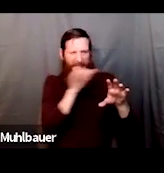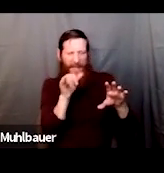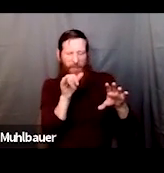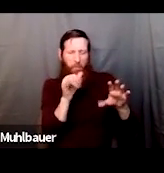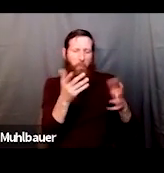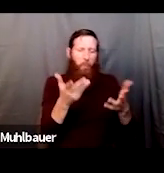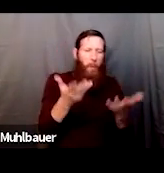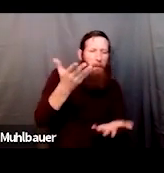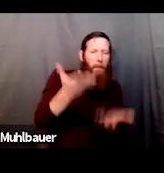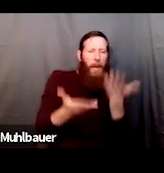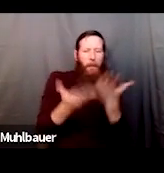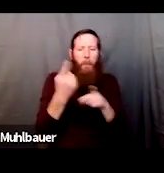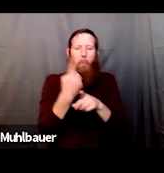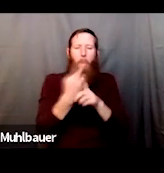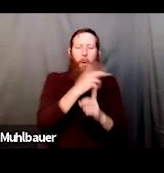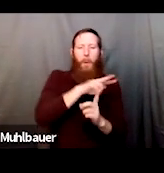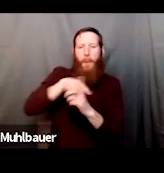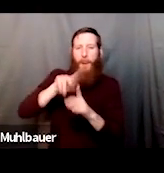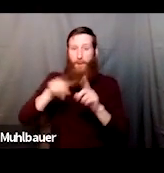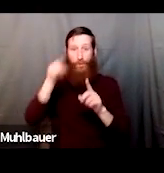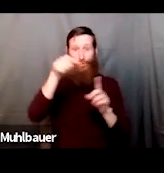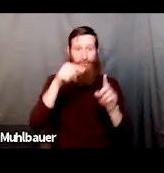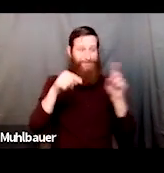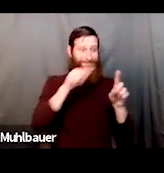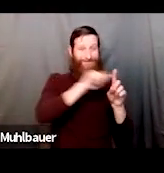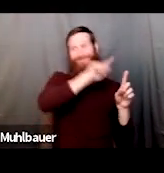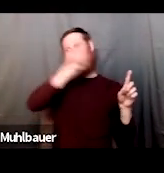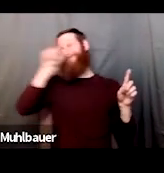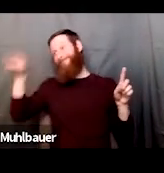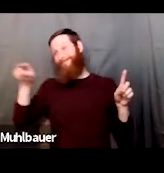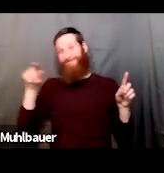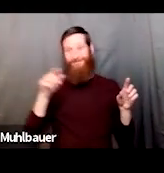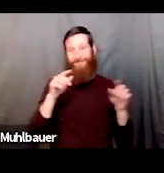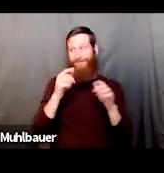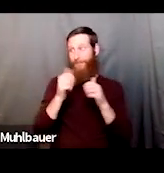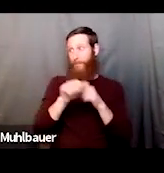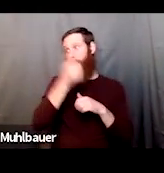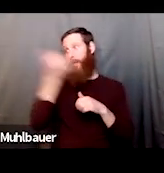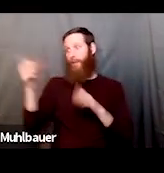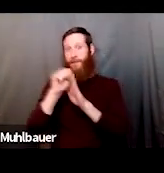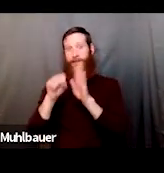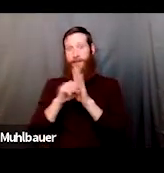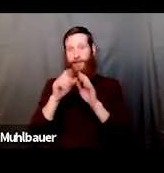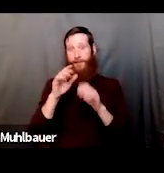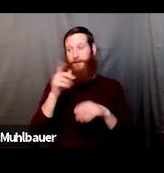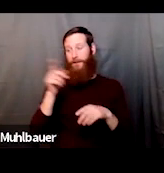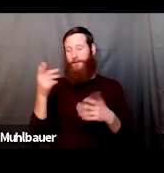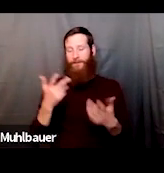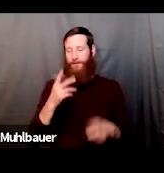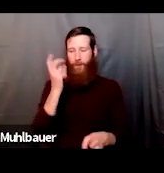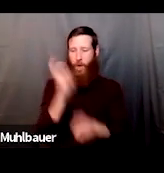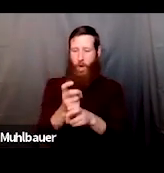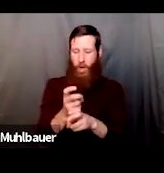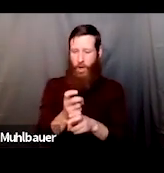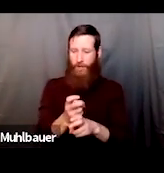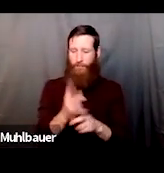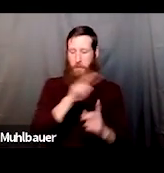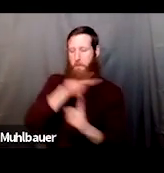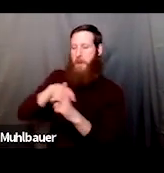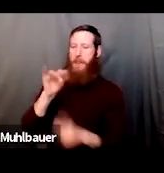if you are completely on the other end of the state, it might be a lot harder to make those generalizations.